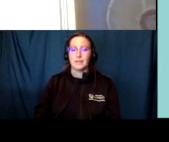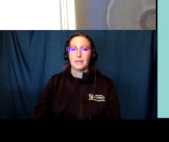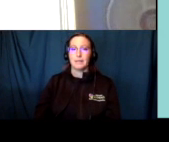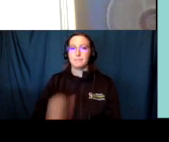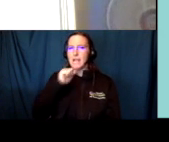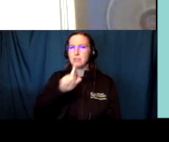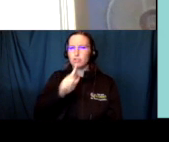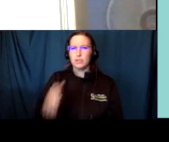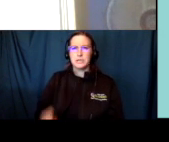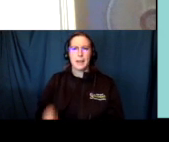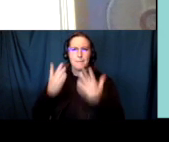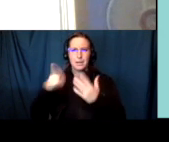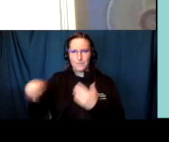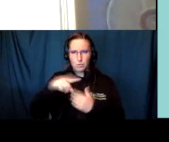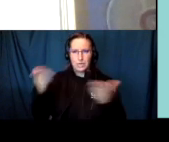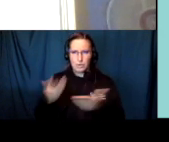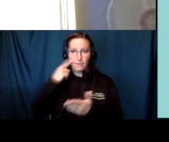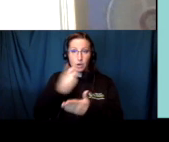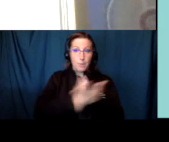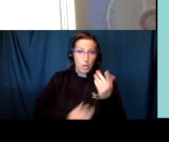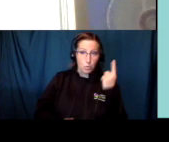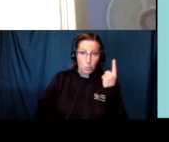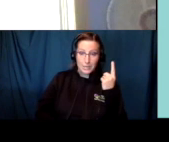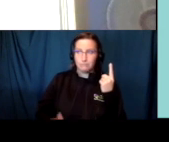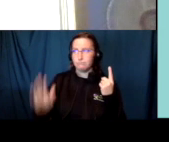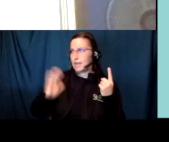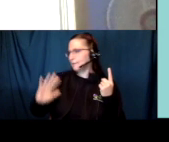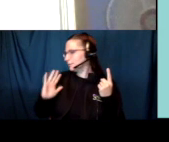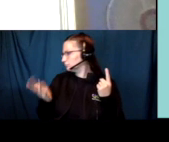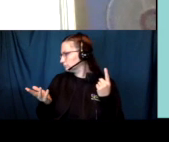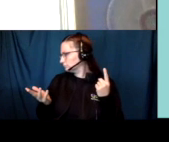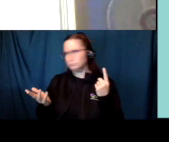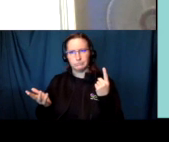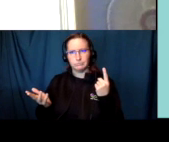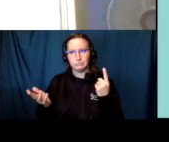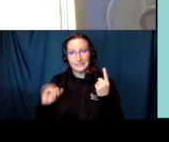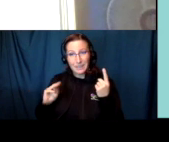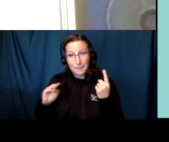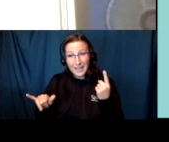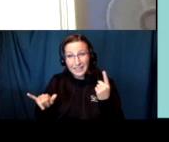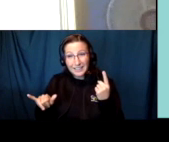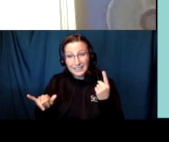of you were here for part one back in, oh my goodness, was it May? It seems like